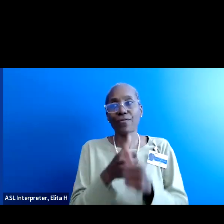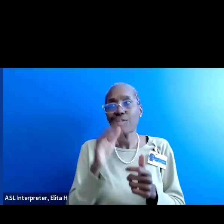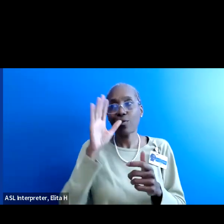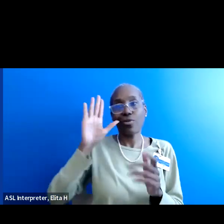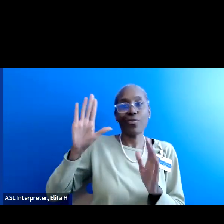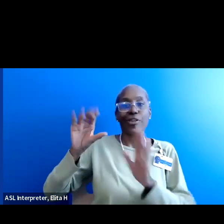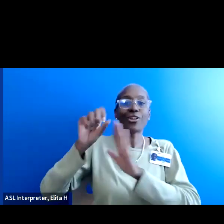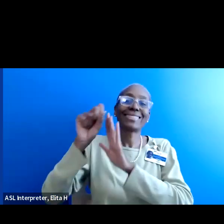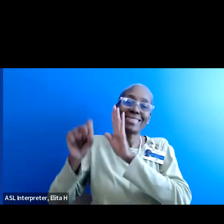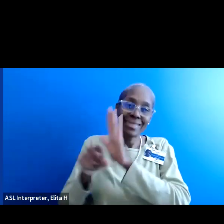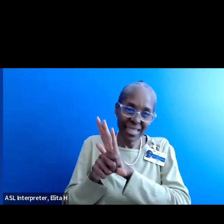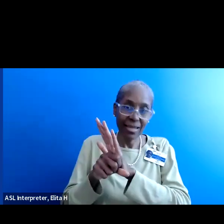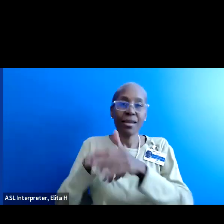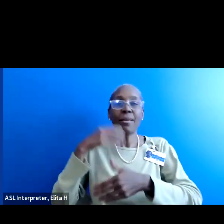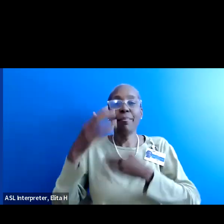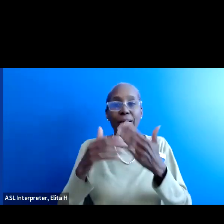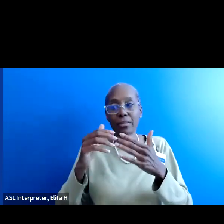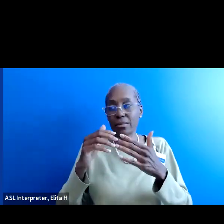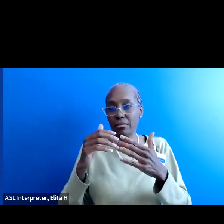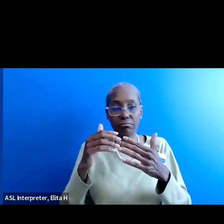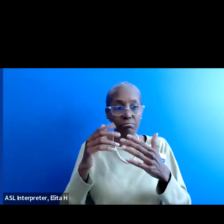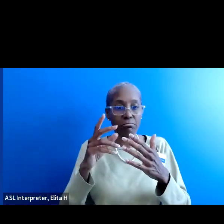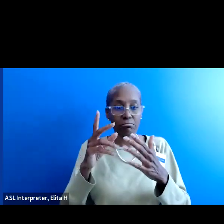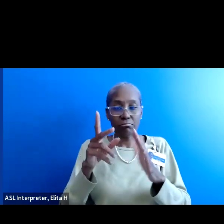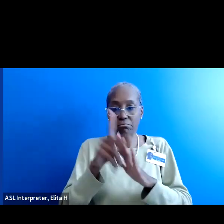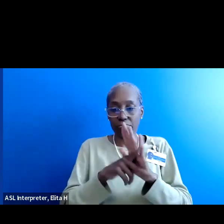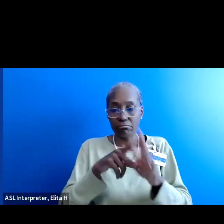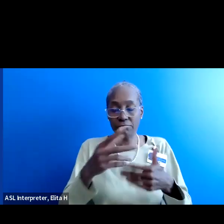and procedures and basically get approval from their state ombudsman to